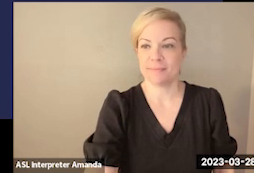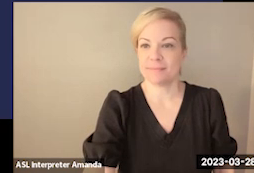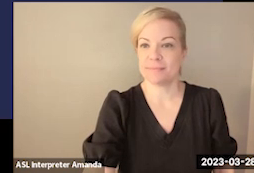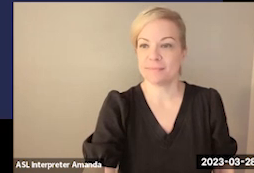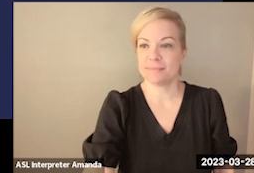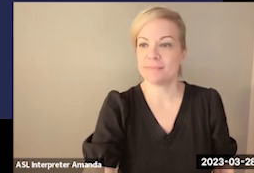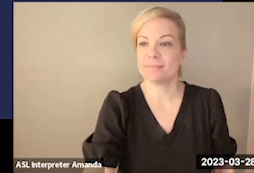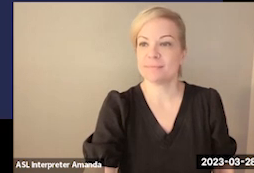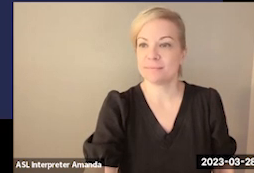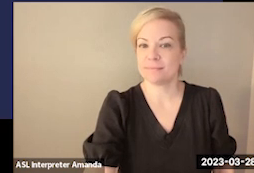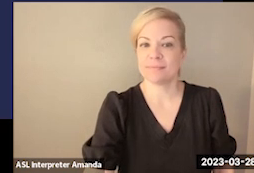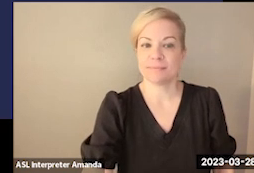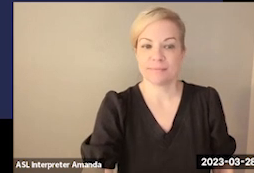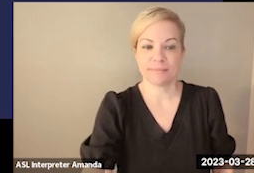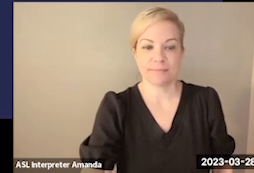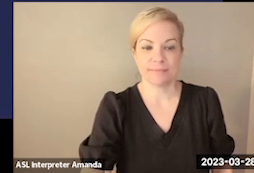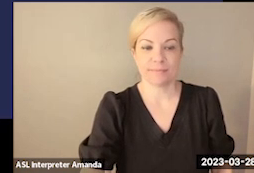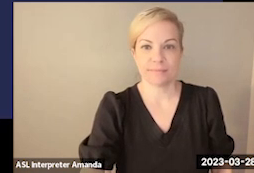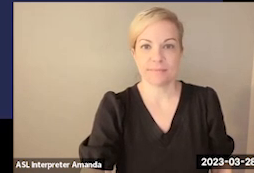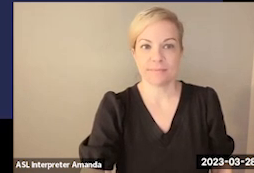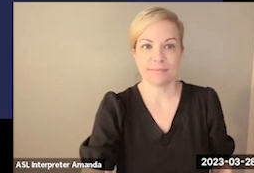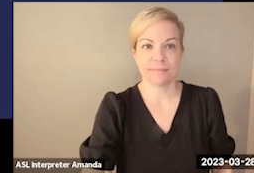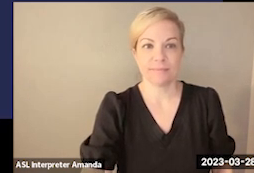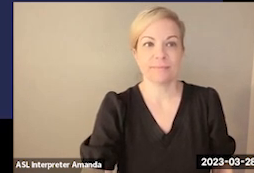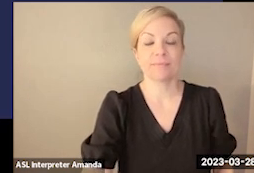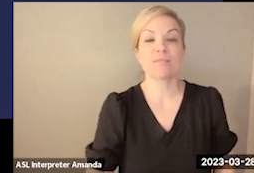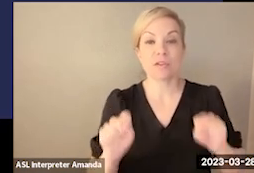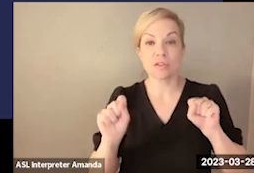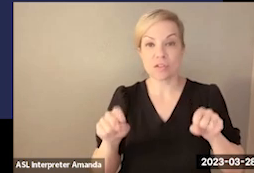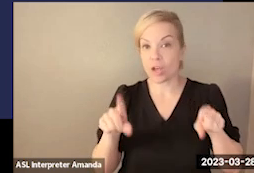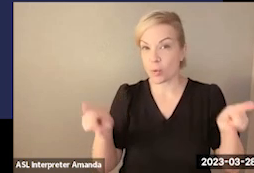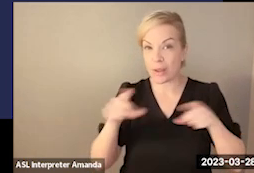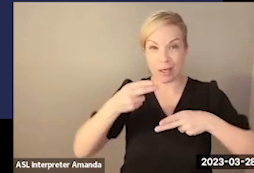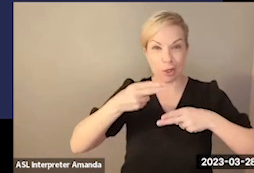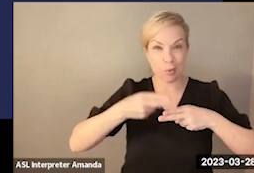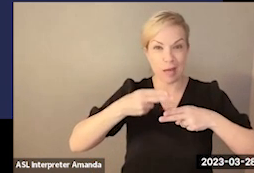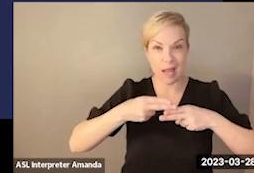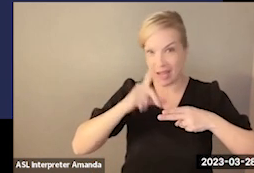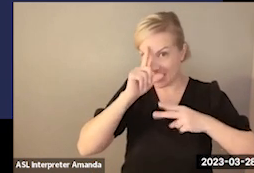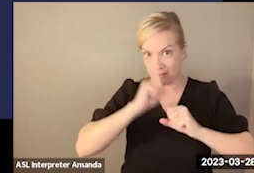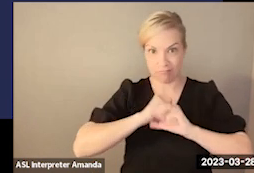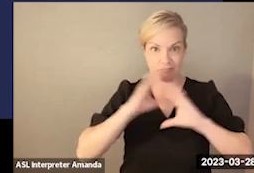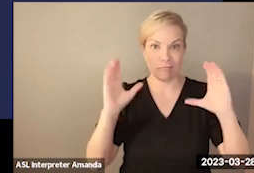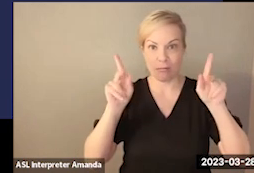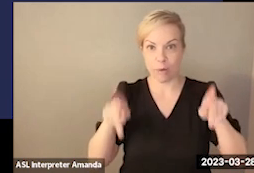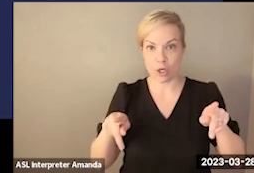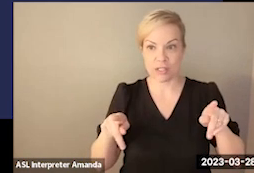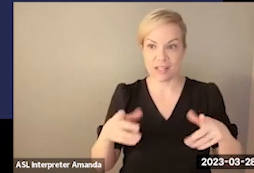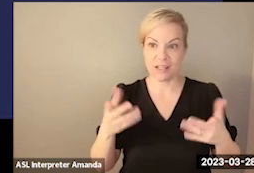Debbie Stine, Science & Technology Policy Academy: So can you name Debbie Stine, Science & Technology Policy Academy: just like somebody who. you know it might be